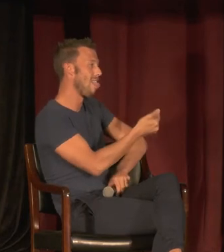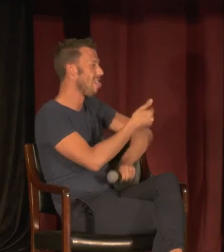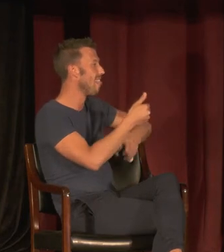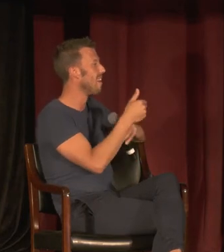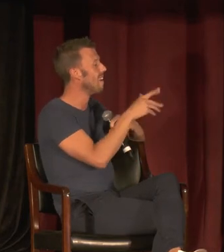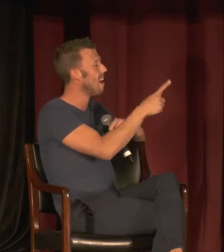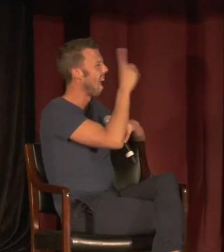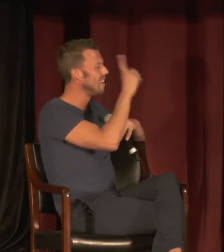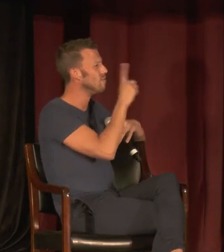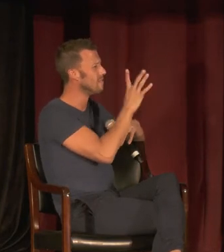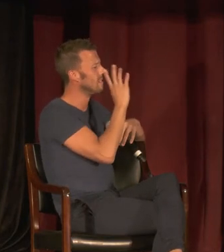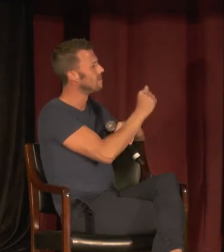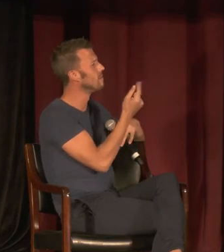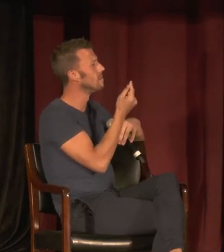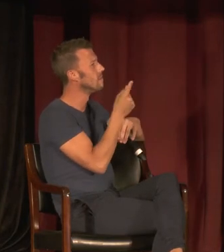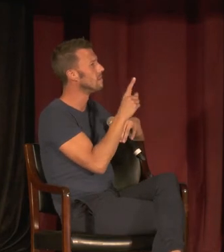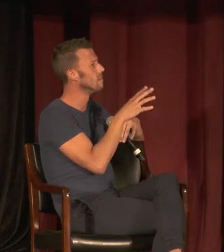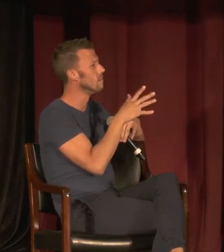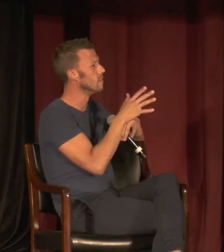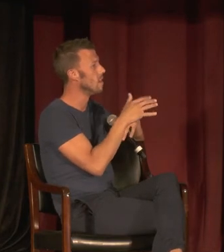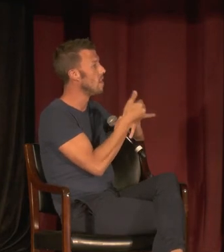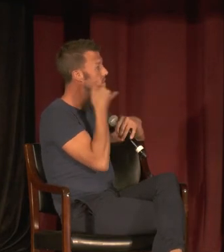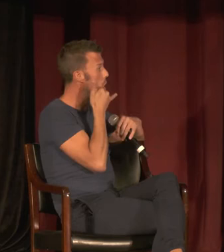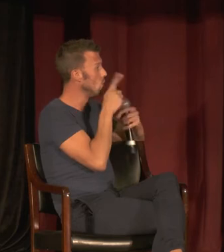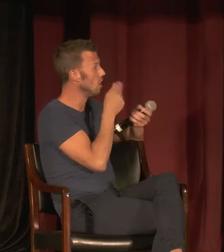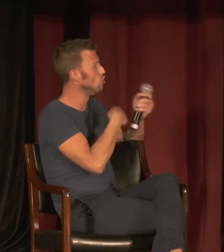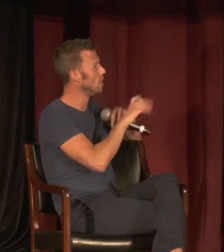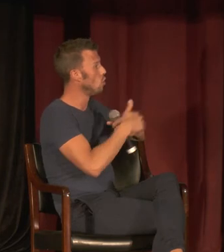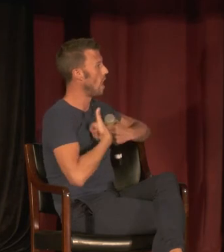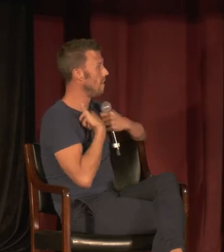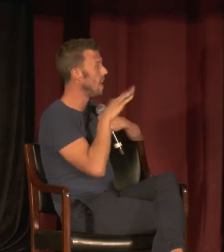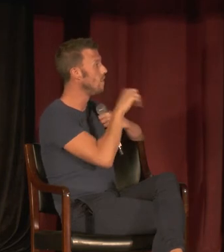I think it's just fascinating how the phone changed your life, because if you weren't on Instagram,